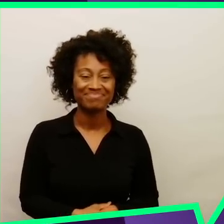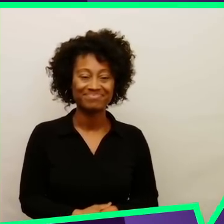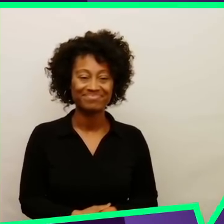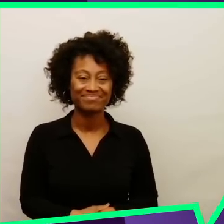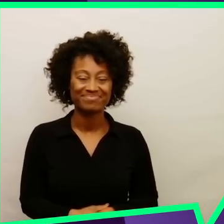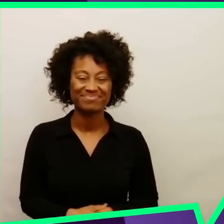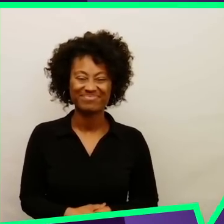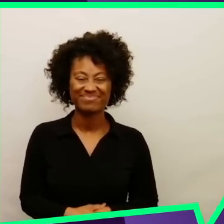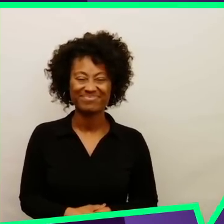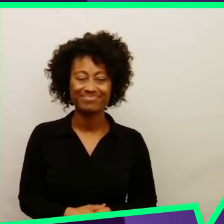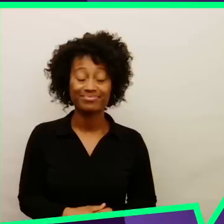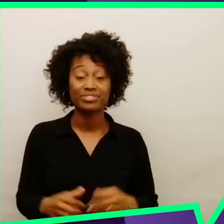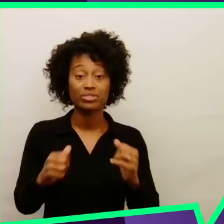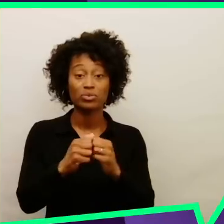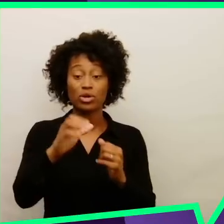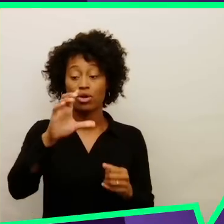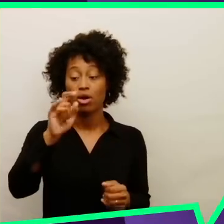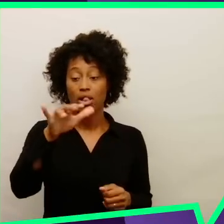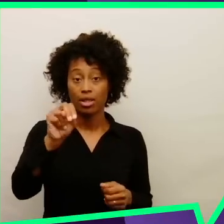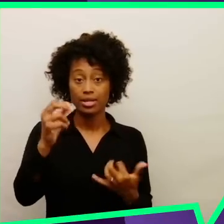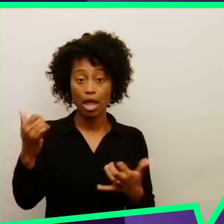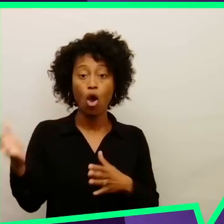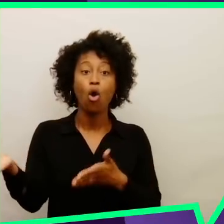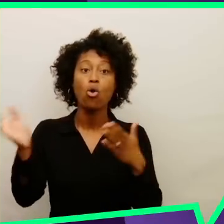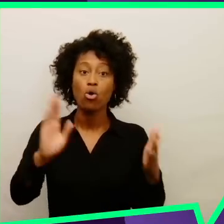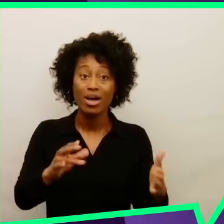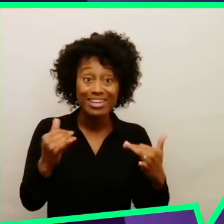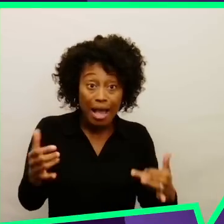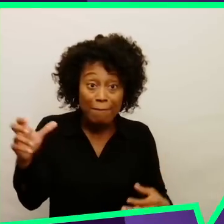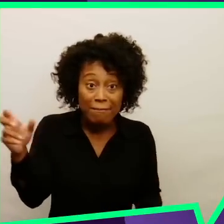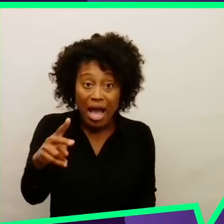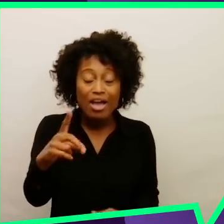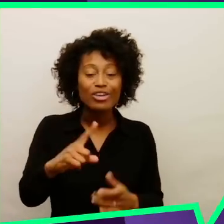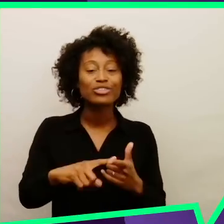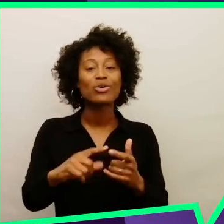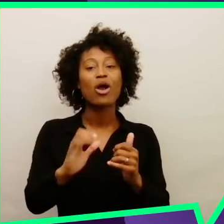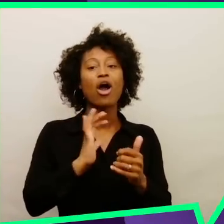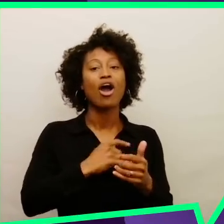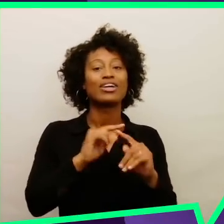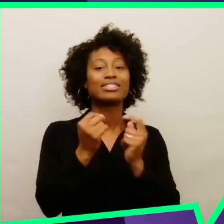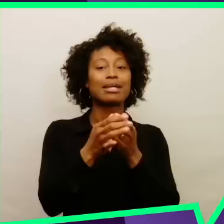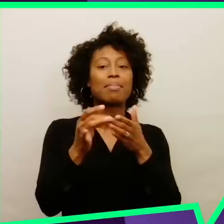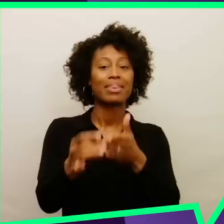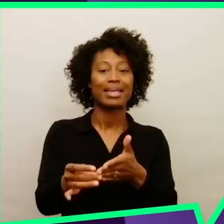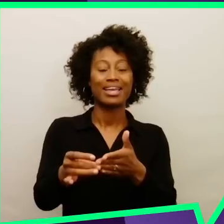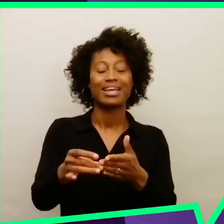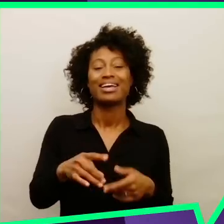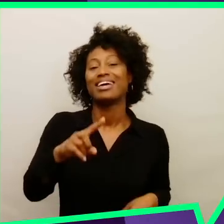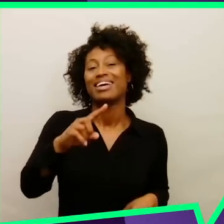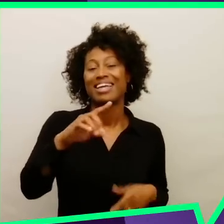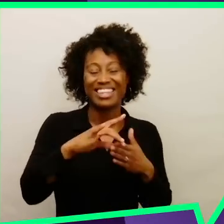And we are with Colin right now. And we're back with our team leader, our leader extraordinaire.